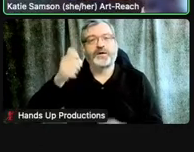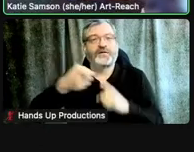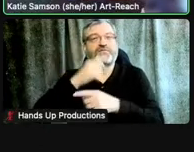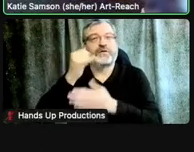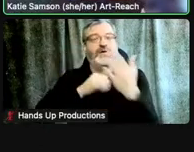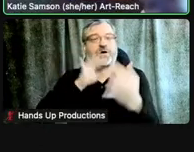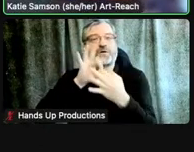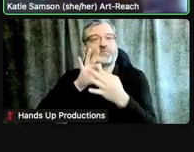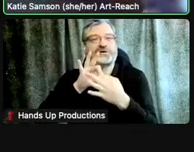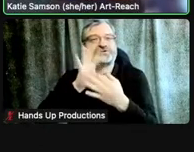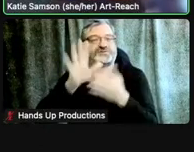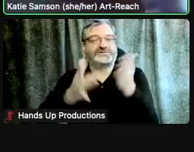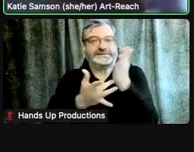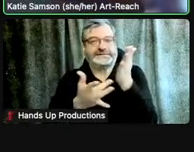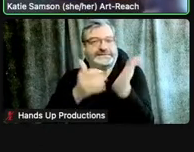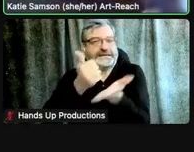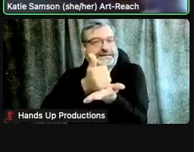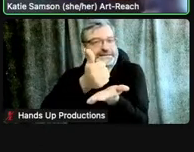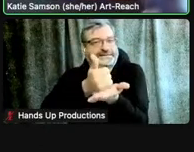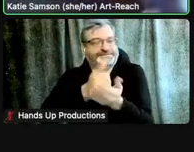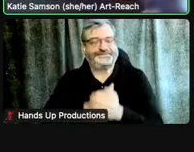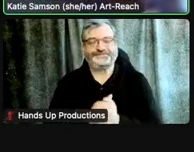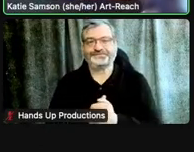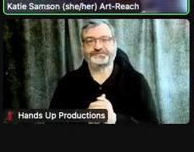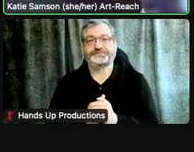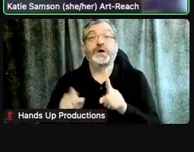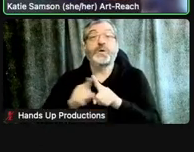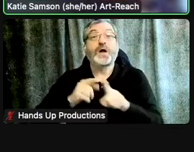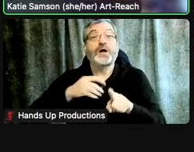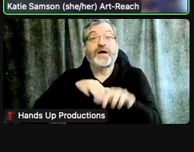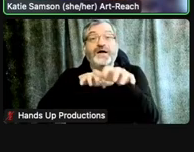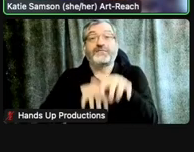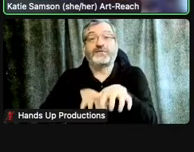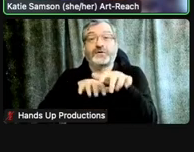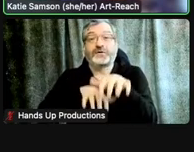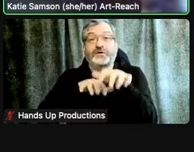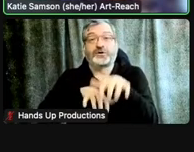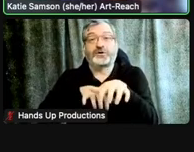We are also joined with our cart captioner provided by DHCC.